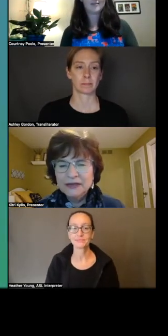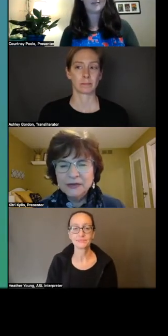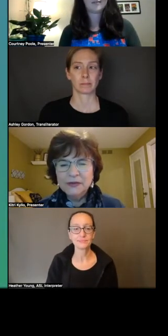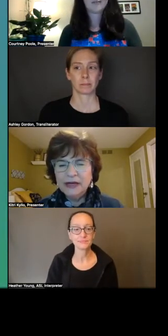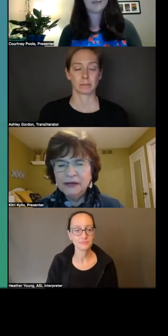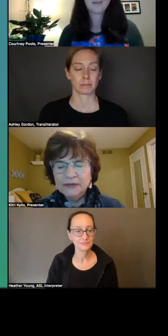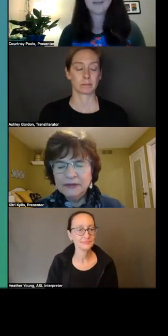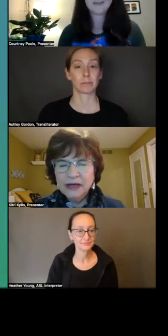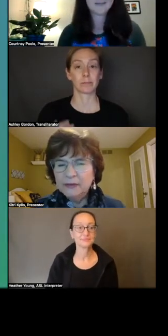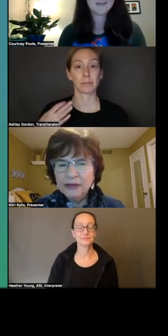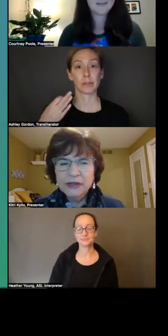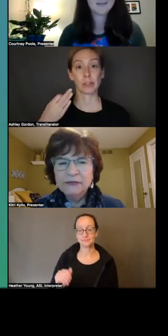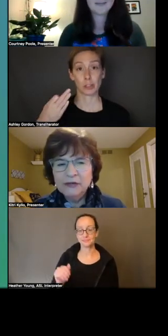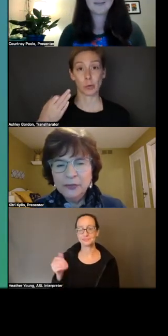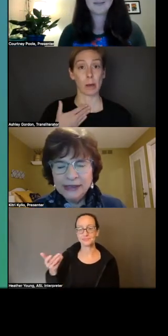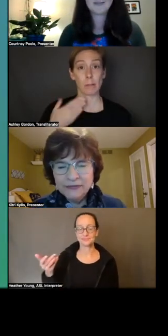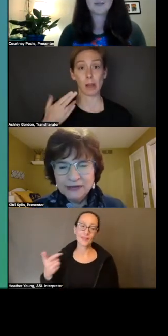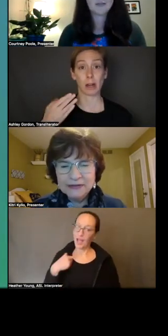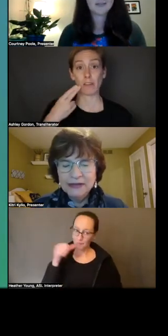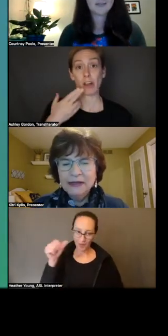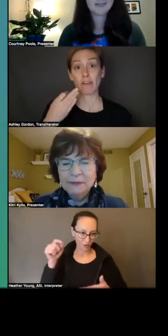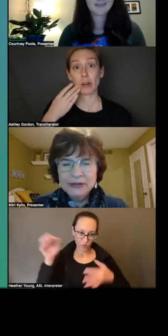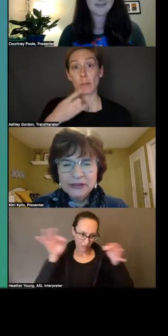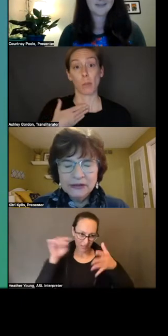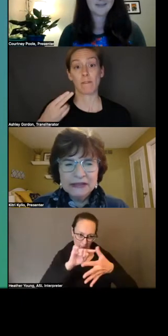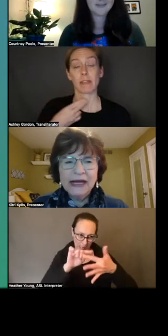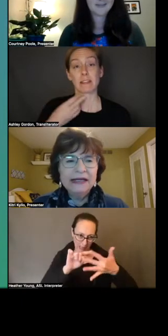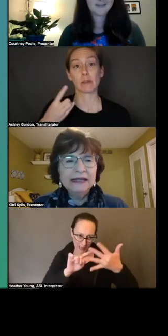So, I'm not going to cover every point of this particular slide.